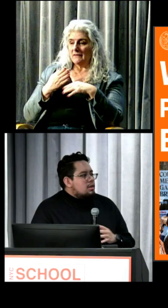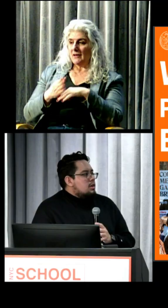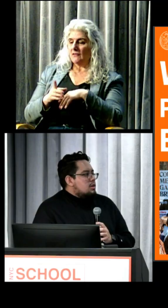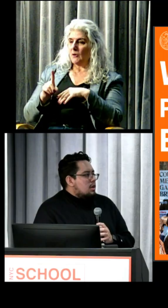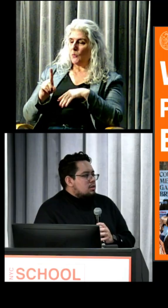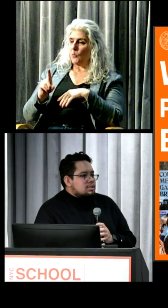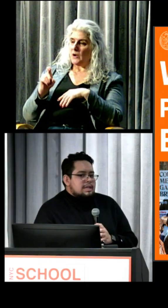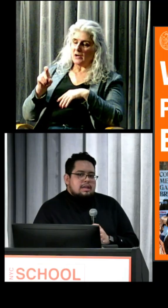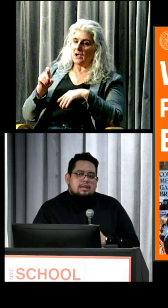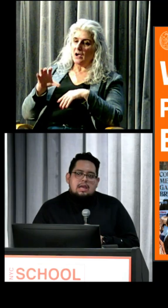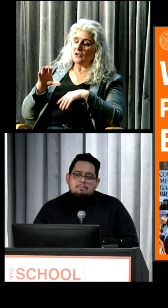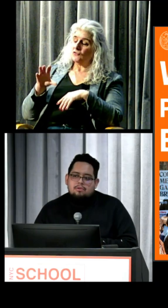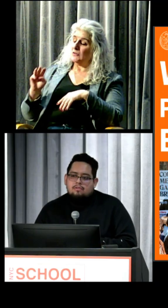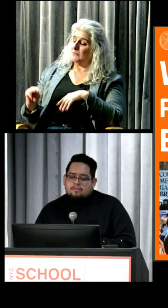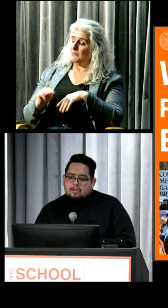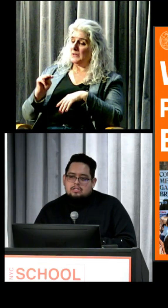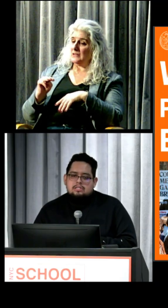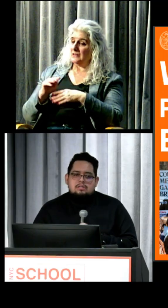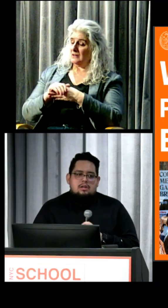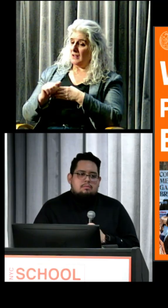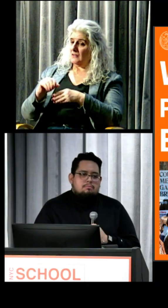There's like what I often call dollhouse play, right?